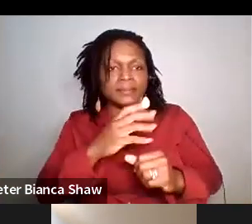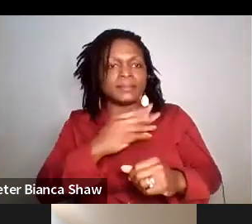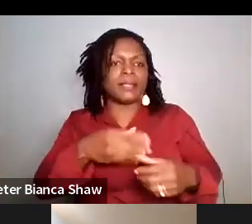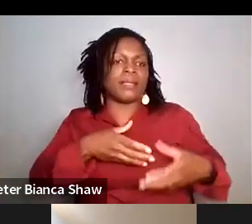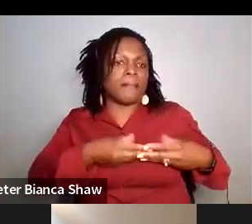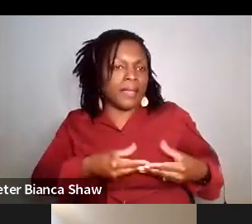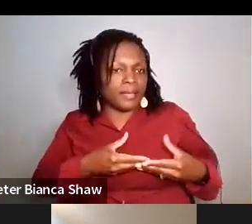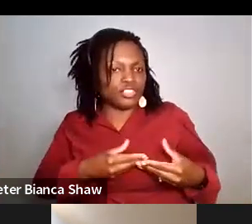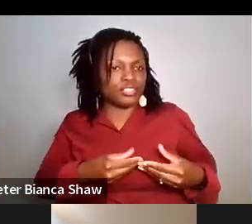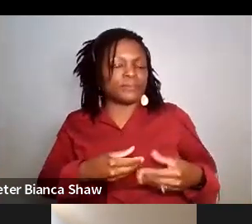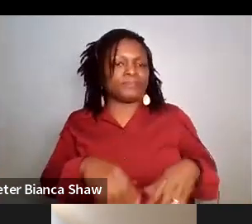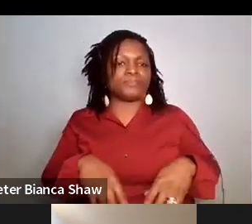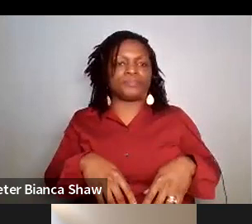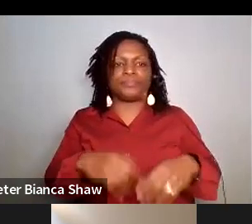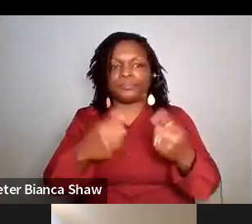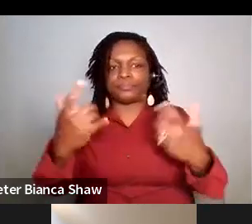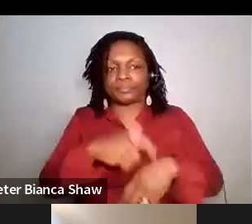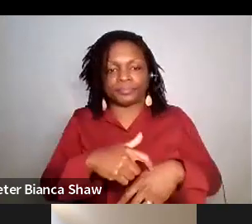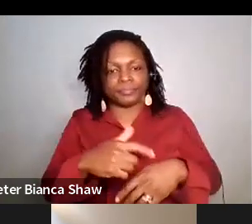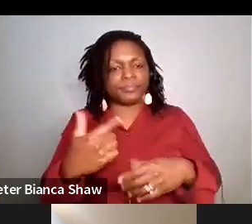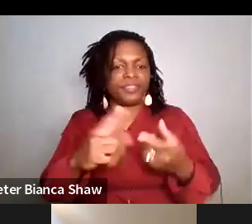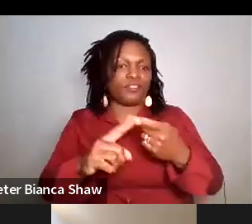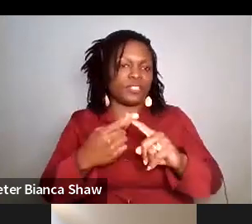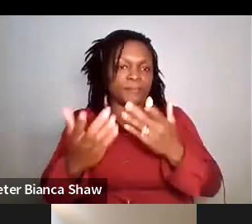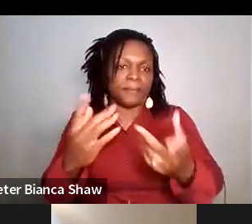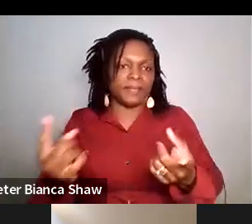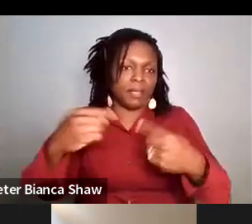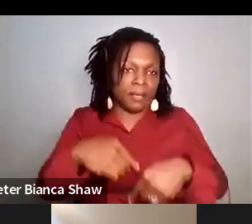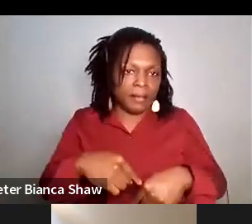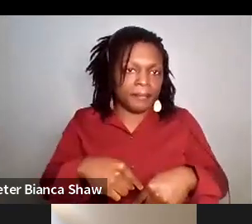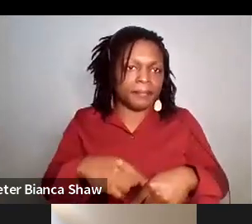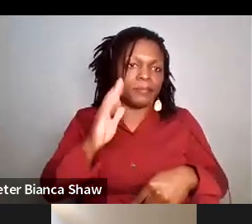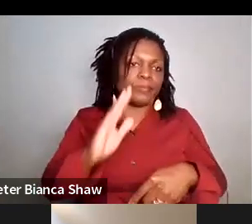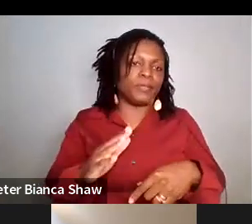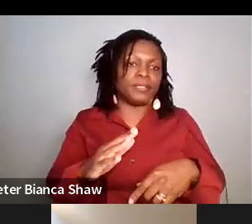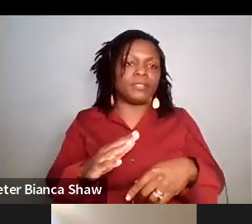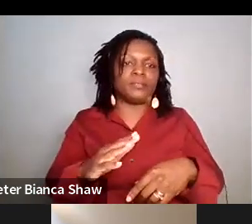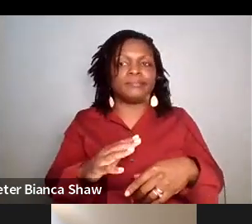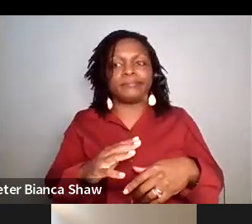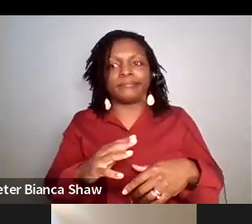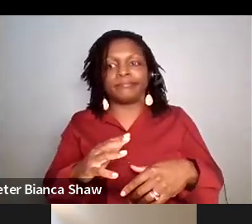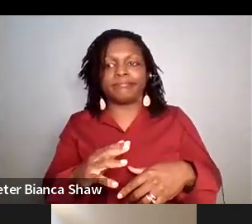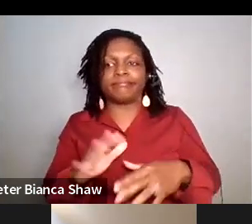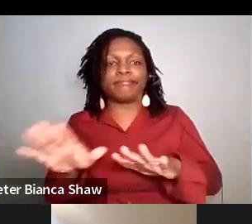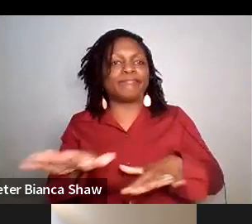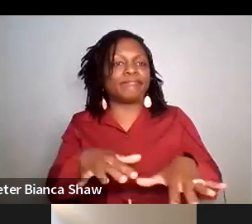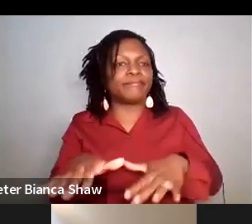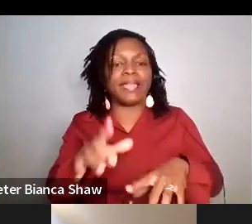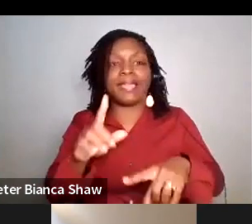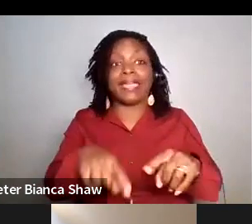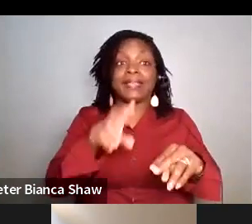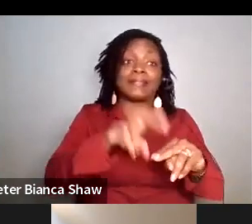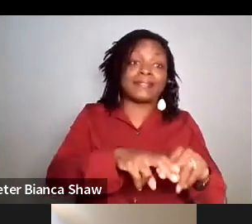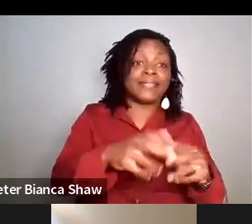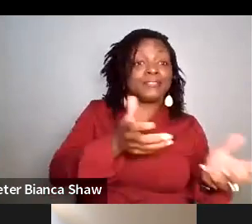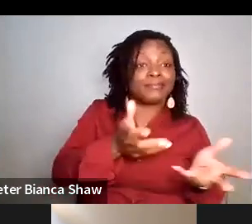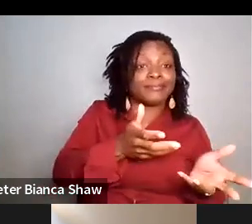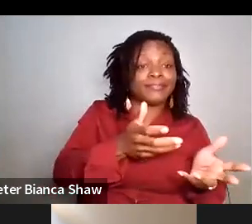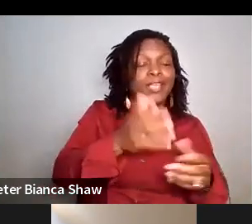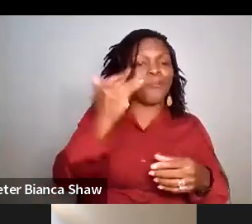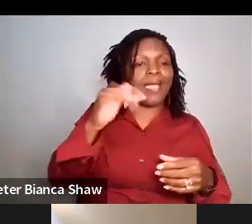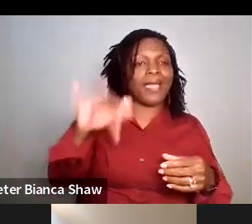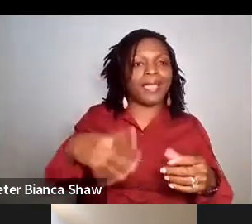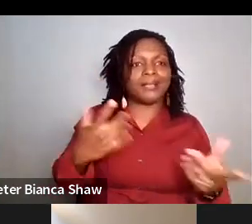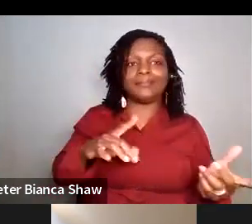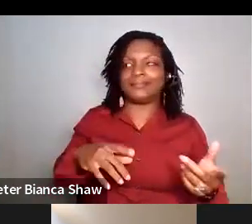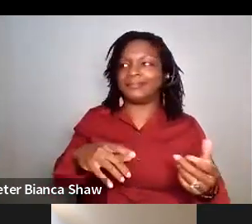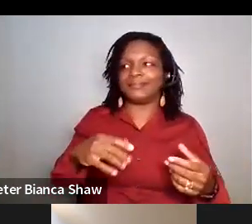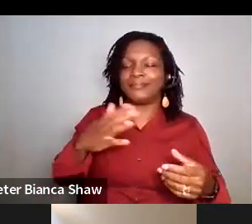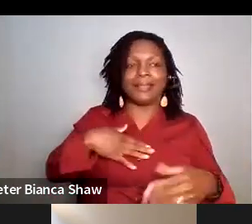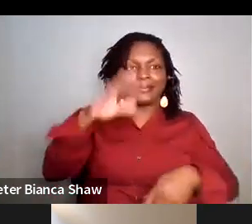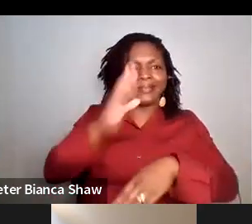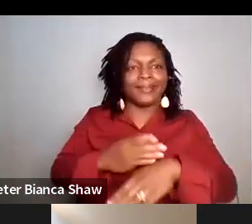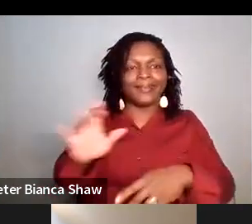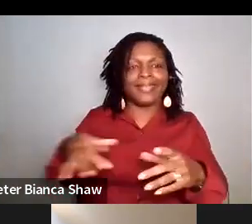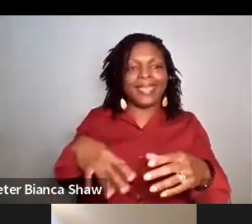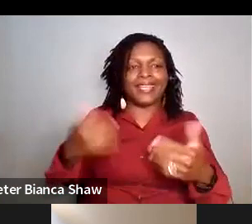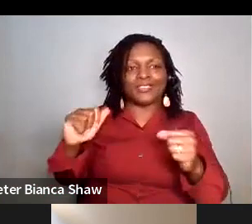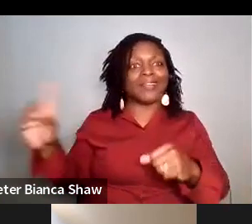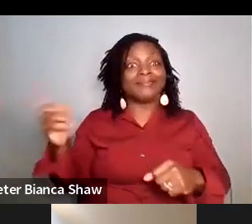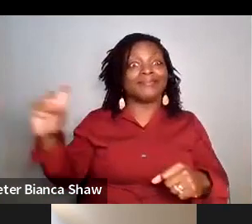You know a lot of times i'll have some friends over they'll come hang out and I can't just sit and visit because i'm running around you are chasing Spencer cause he trying to get out